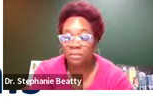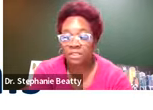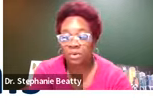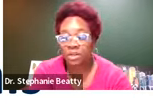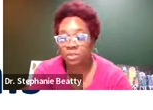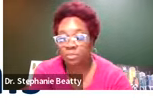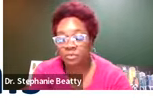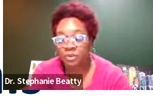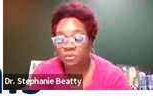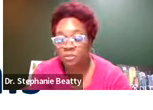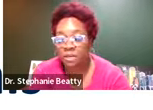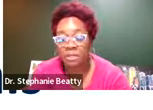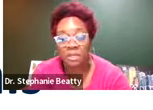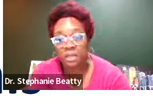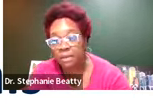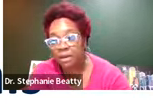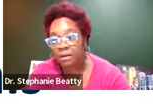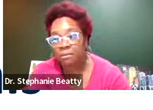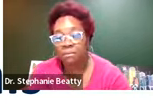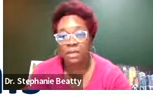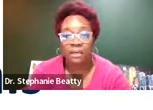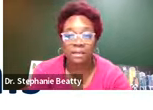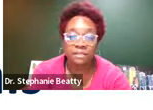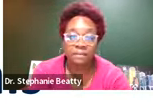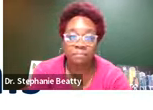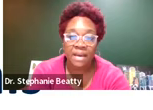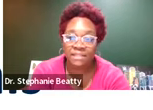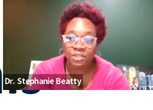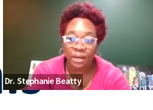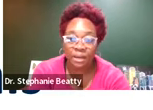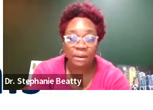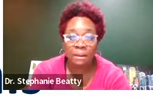maybe someone else prefers maybe email, instant messaging.